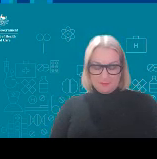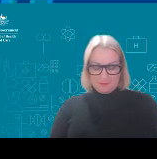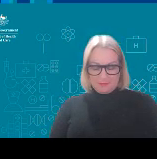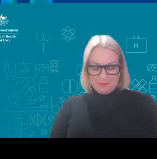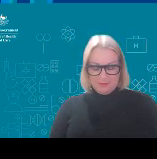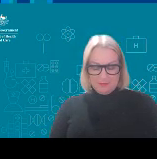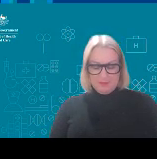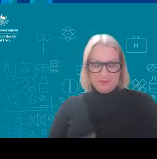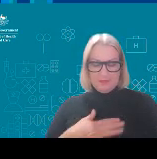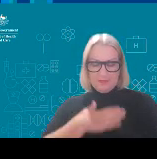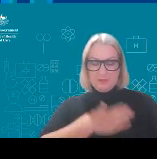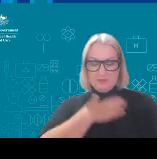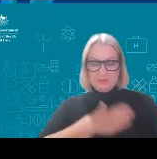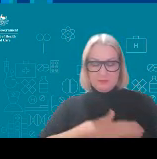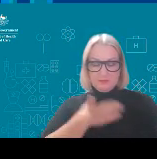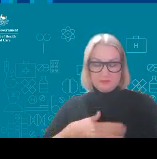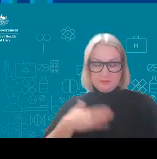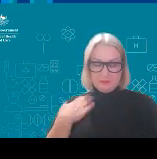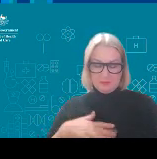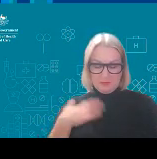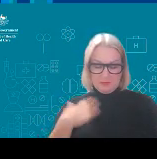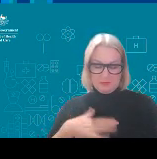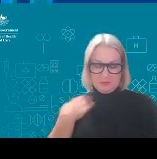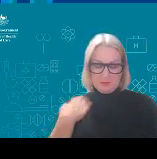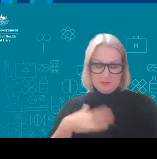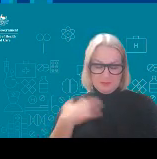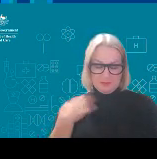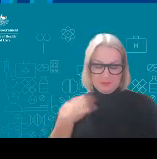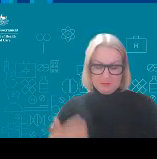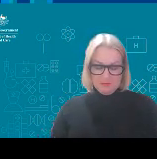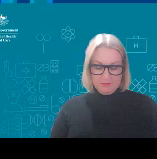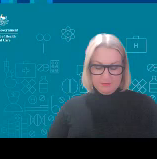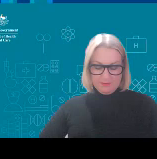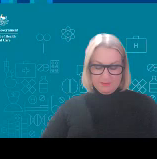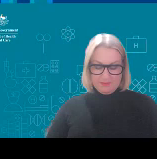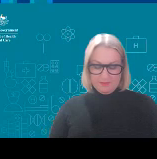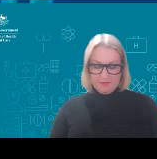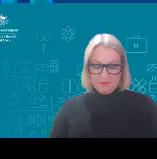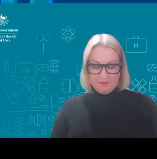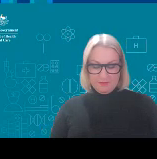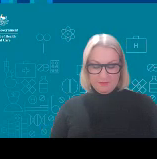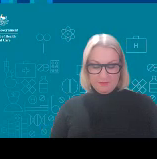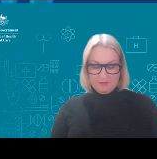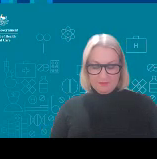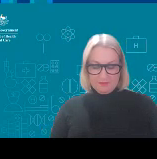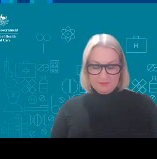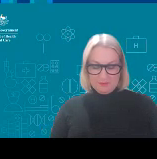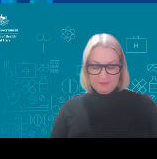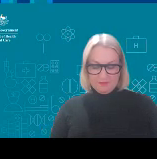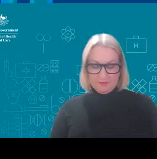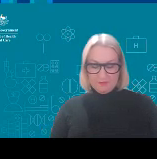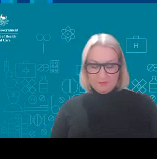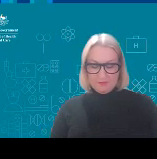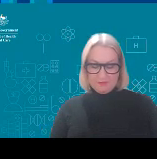Now the obligations will be covered in detail by the Department later in this webinar so I won't spend too much time on it here.